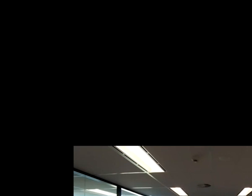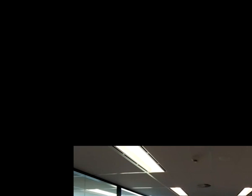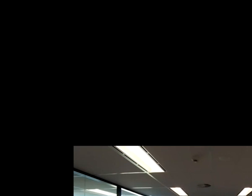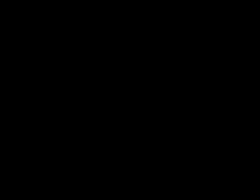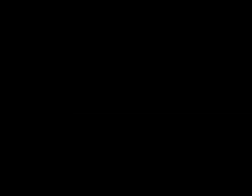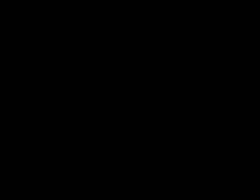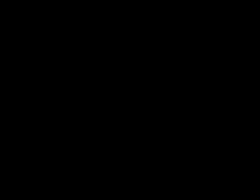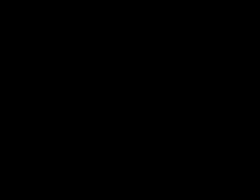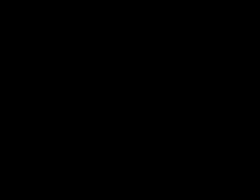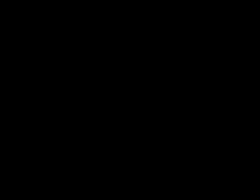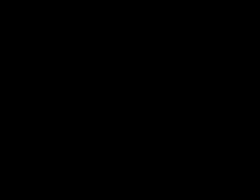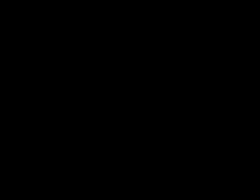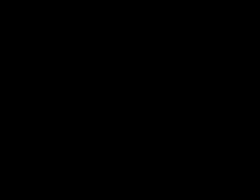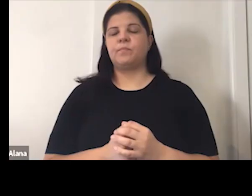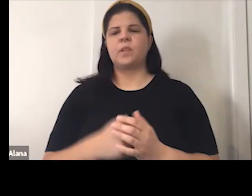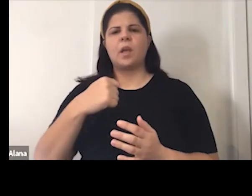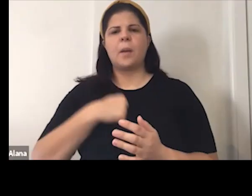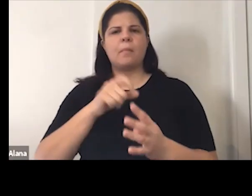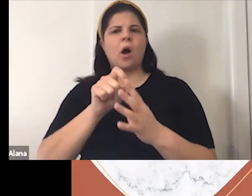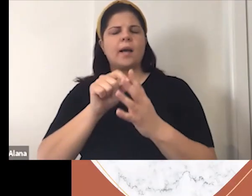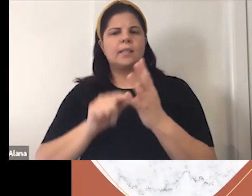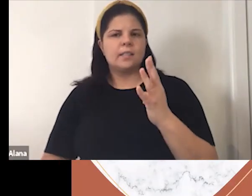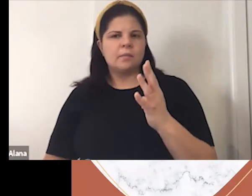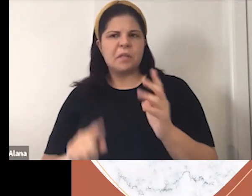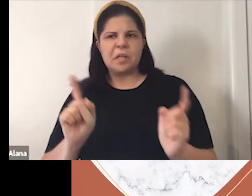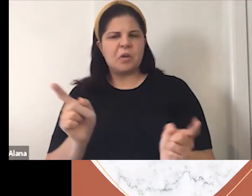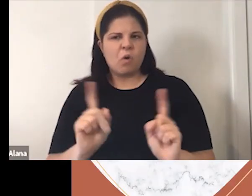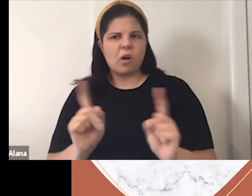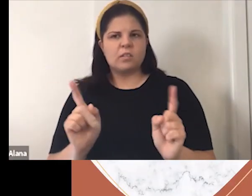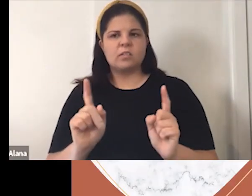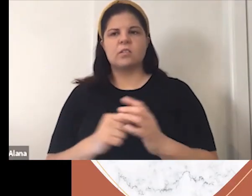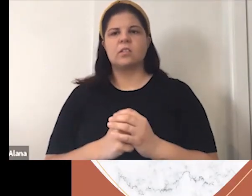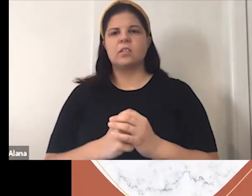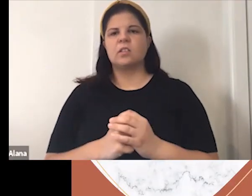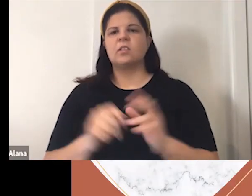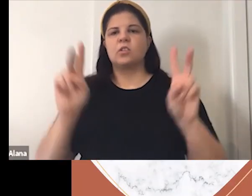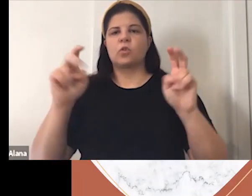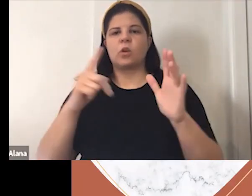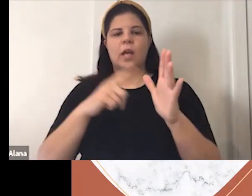I have - my disability is achondroplasia dwarfism.